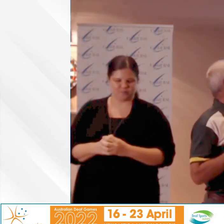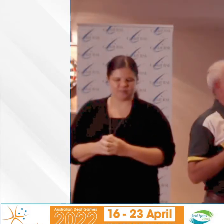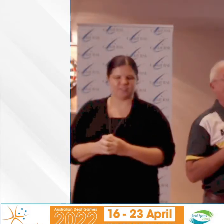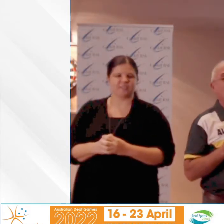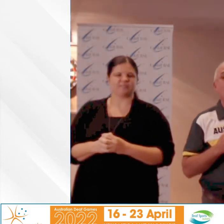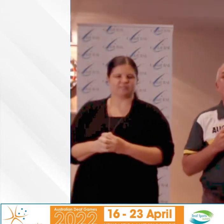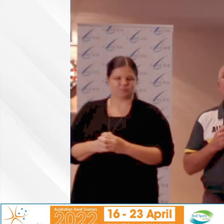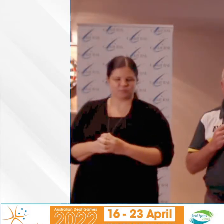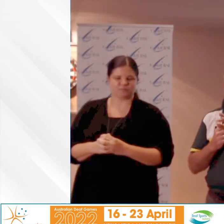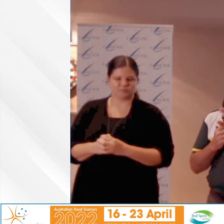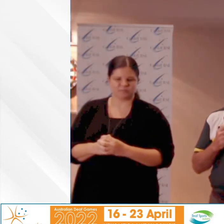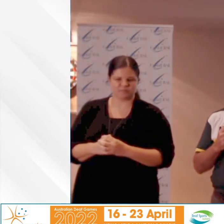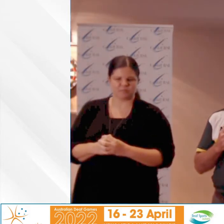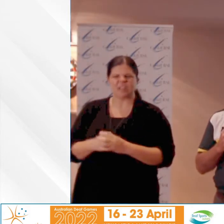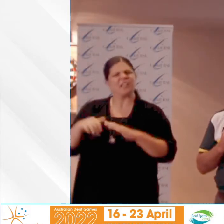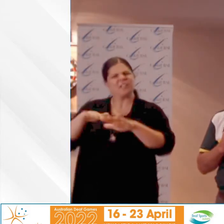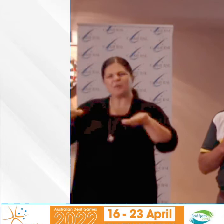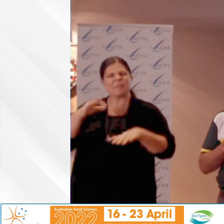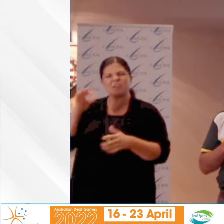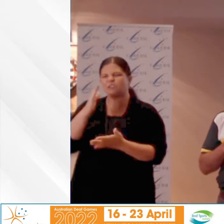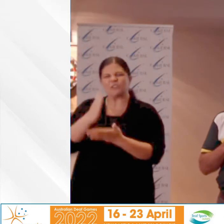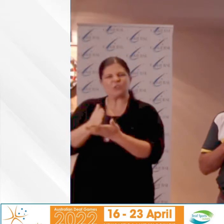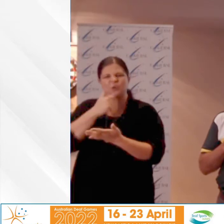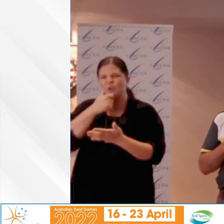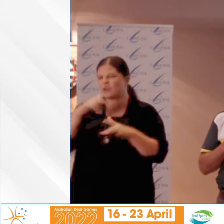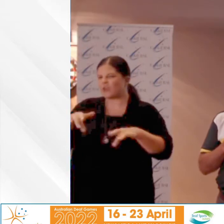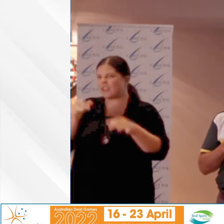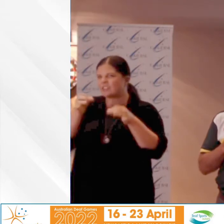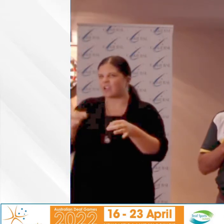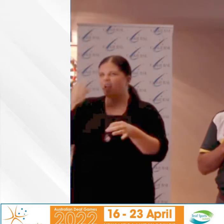swimming we're not sure yet but it's likely to be down at Lake Mac